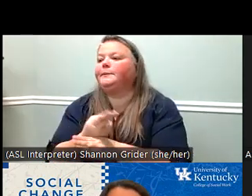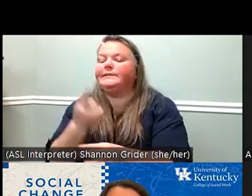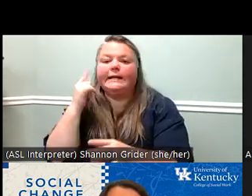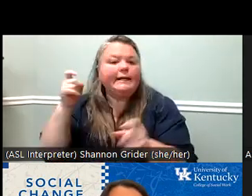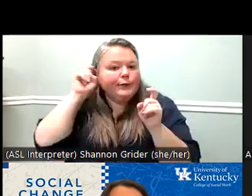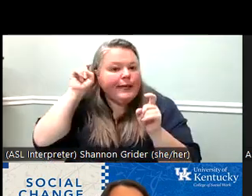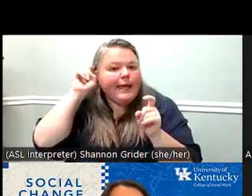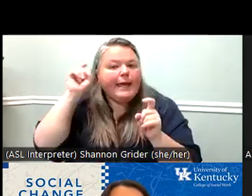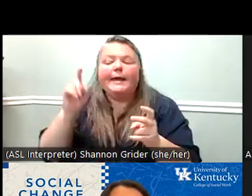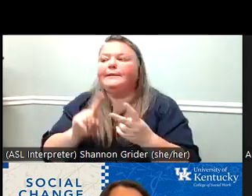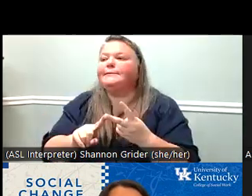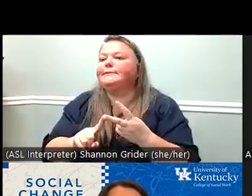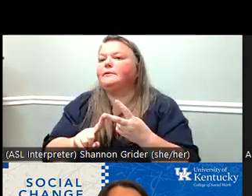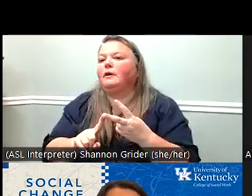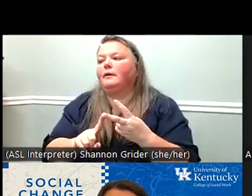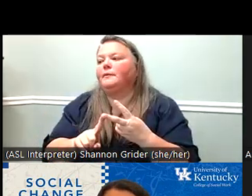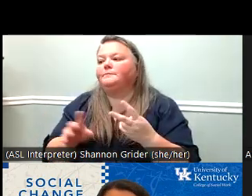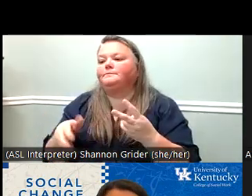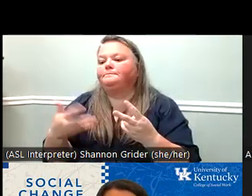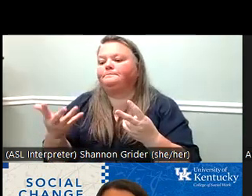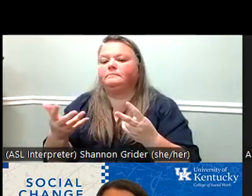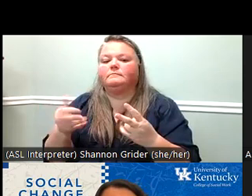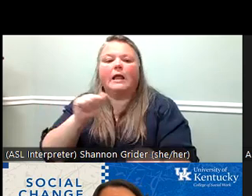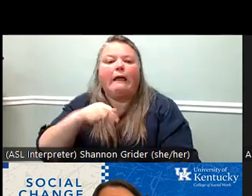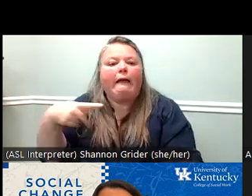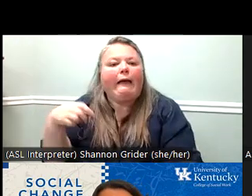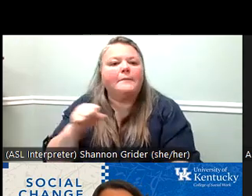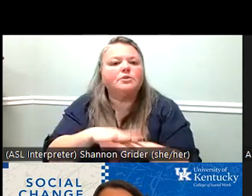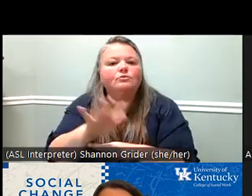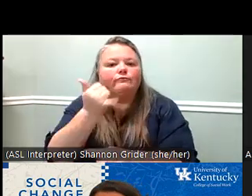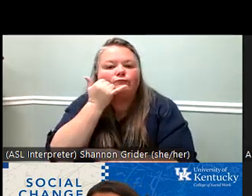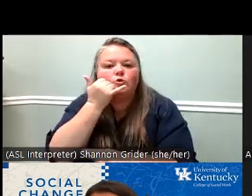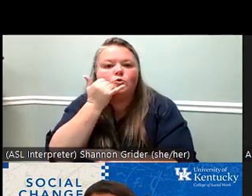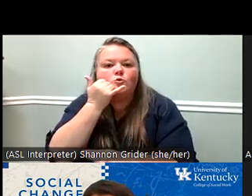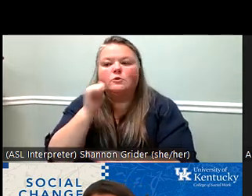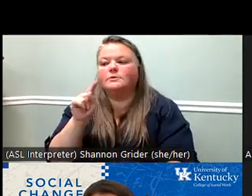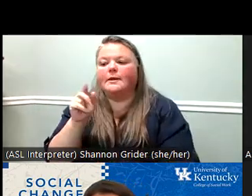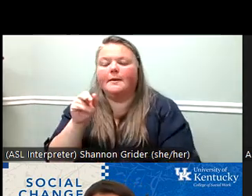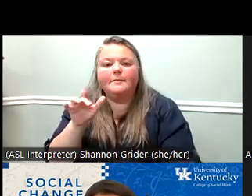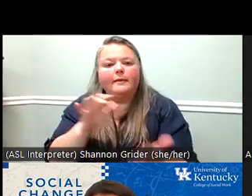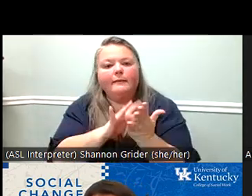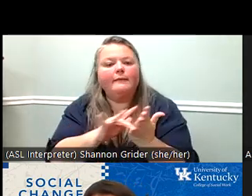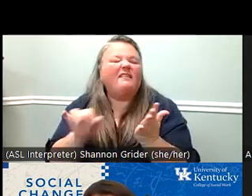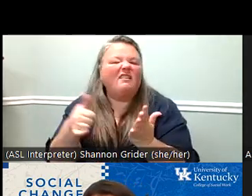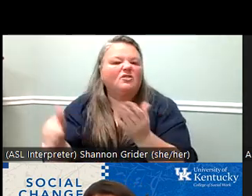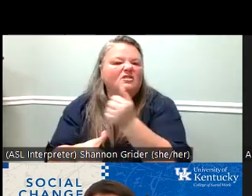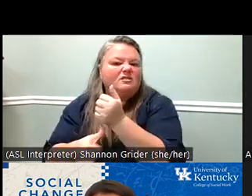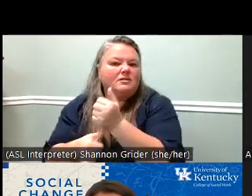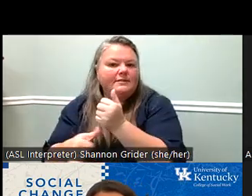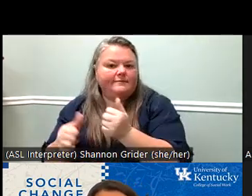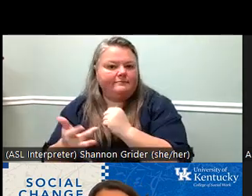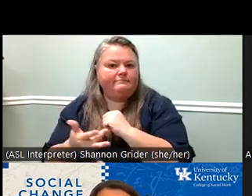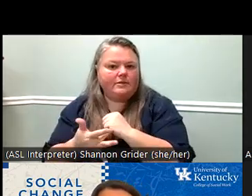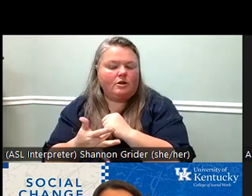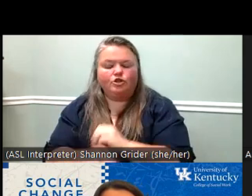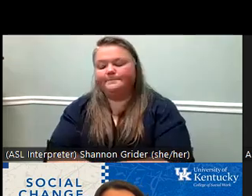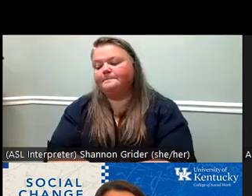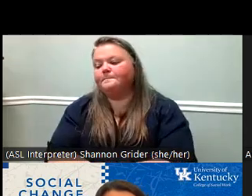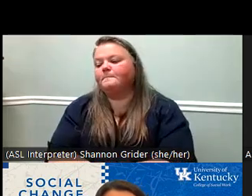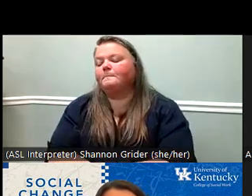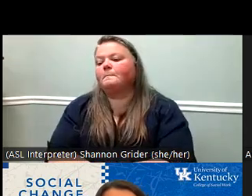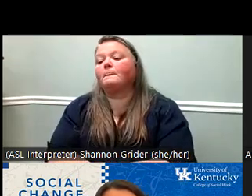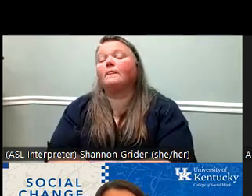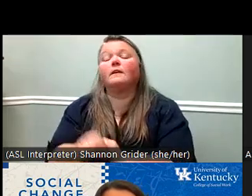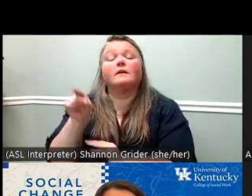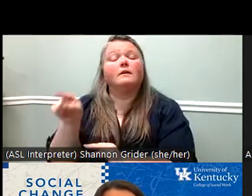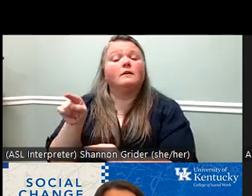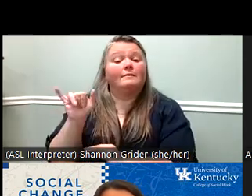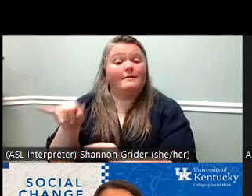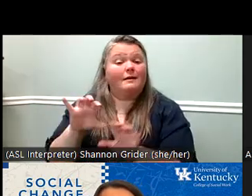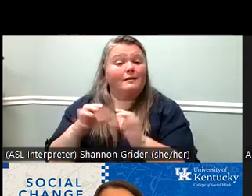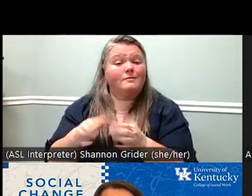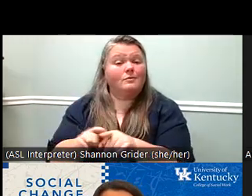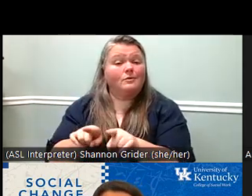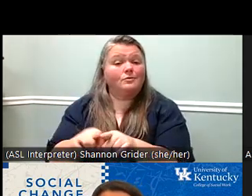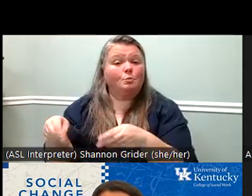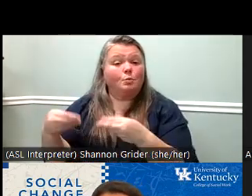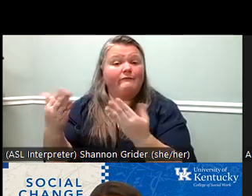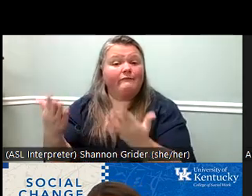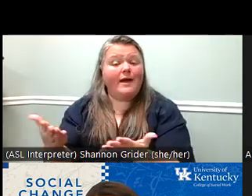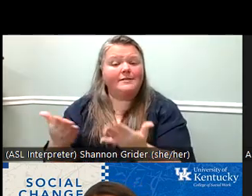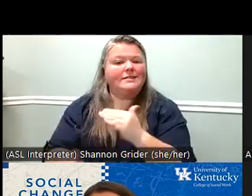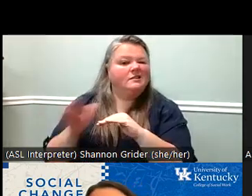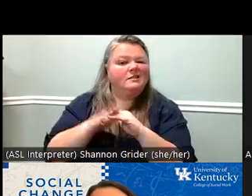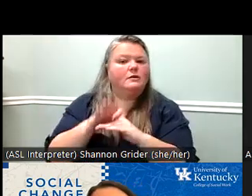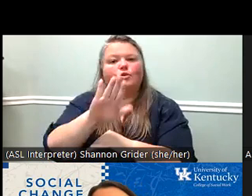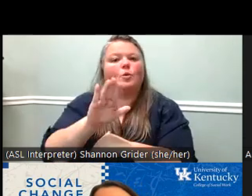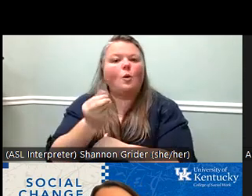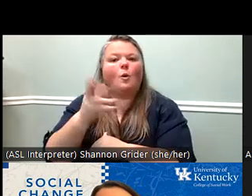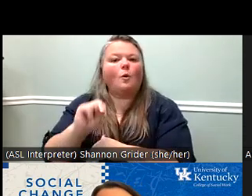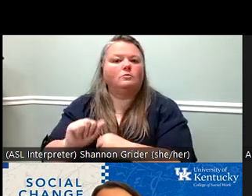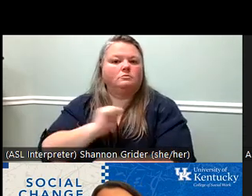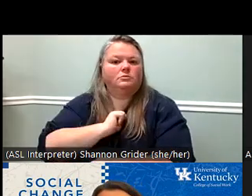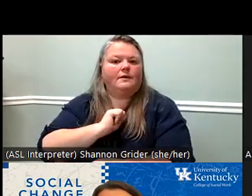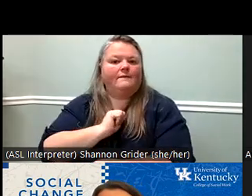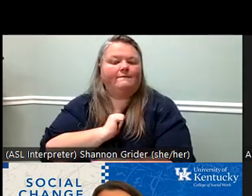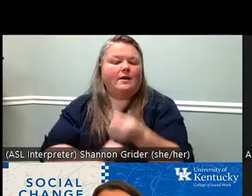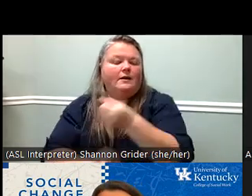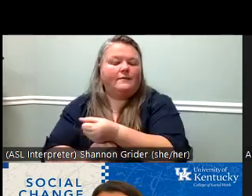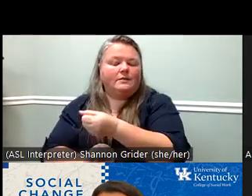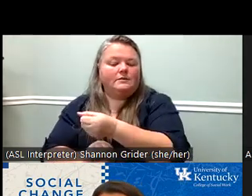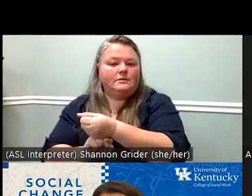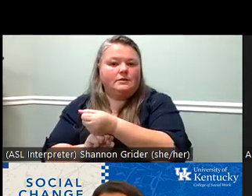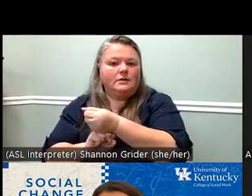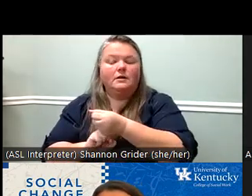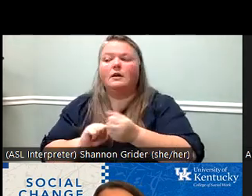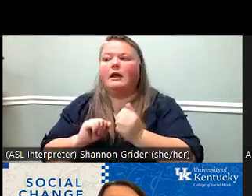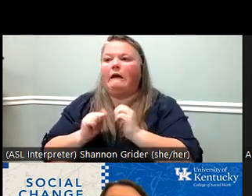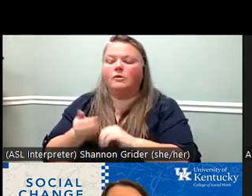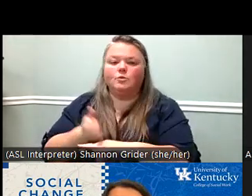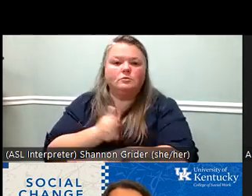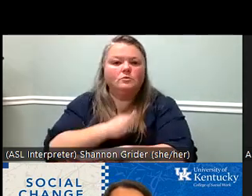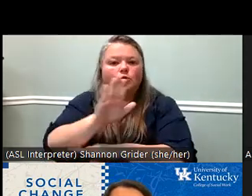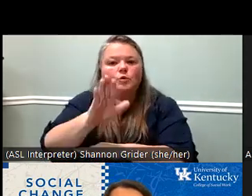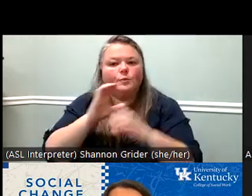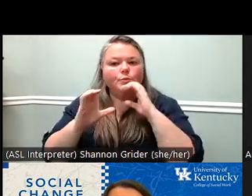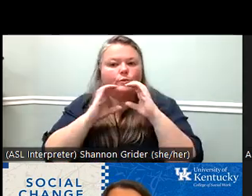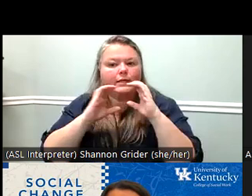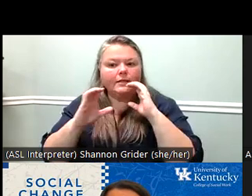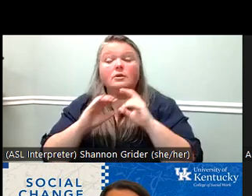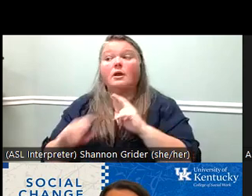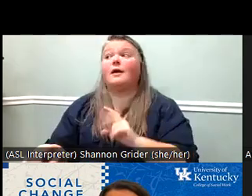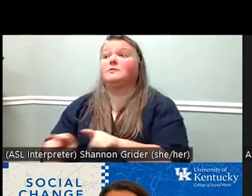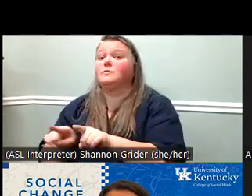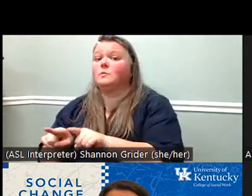SO WE -- THEIR CLINIC ALREADY PROVIDES A COURSE CALLED LIVING WELL WITH HEARING LOSS, AND IN THAT COURSE THEY PROVIDE EDUCATION ABOUT HEARING LOSS, THEY PROVIDE